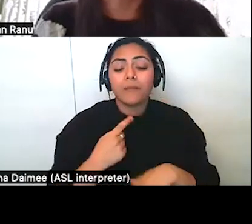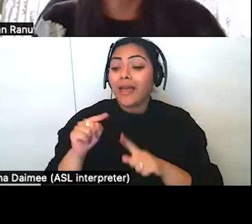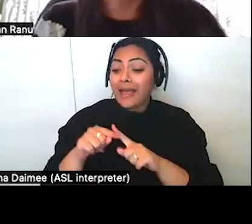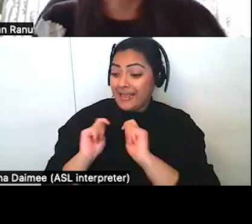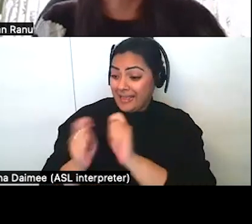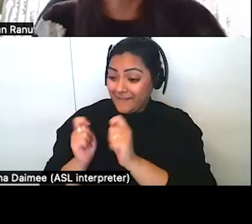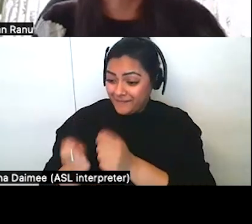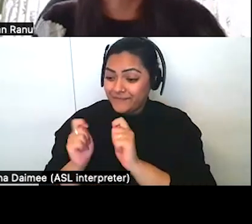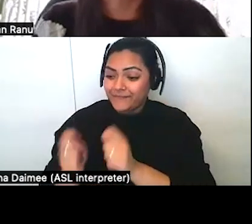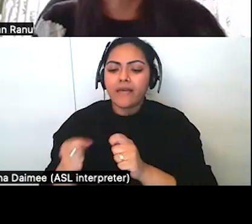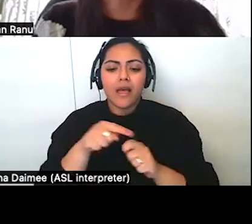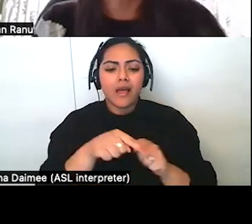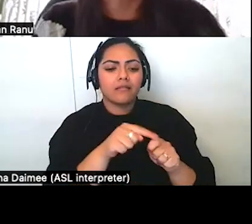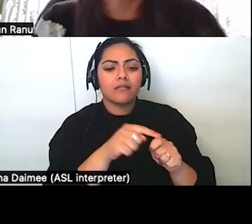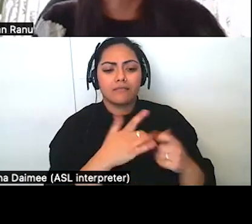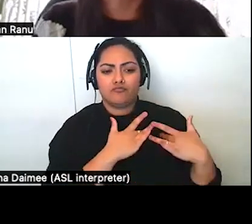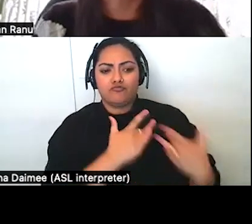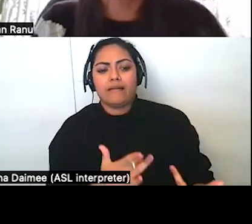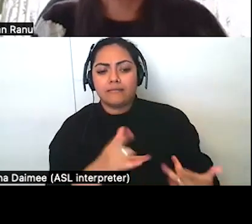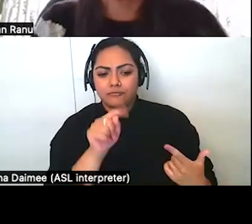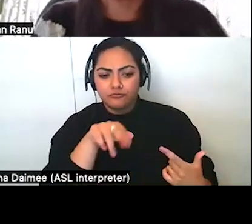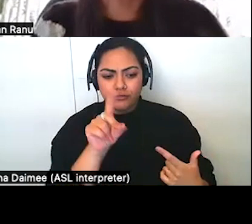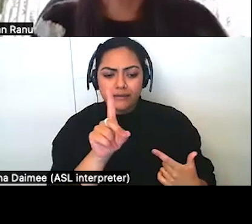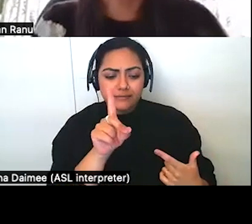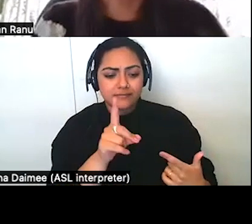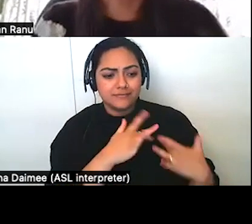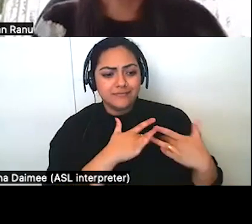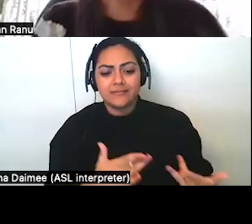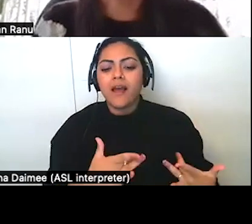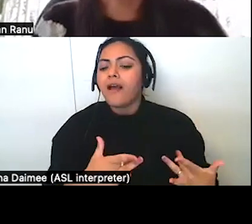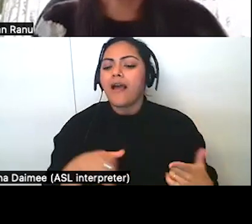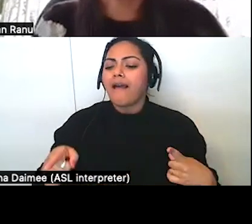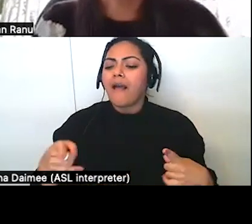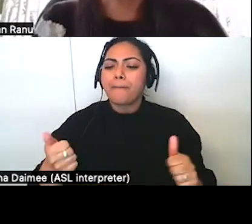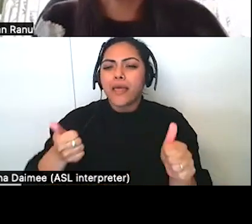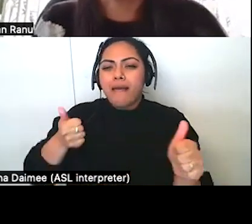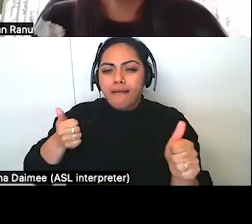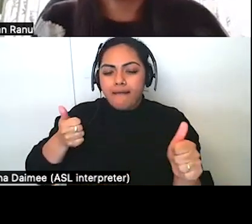and if you really wanna predict what is trending, gift is usually a little bit ahead of the pack.